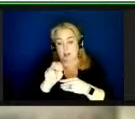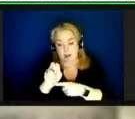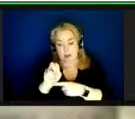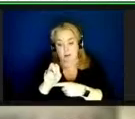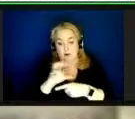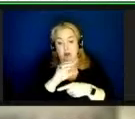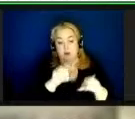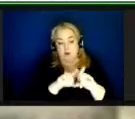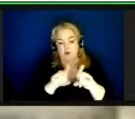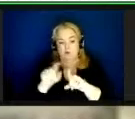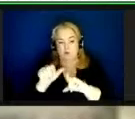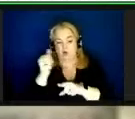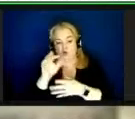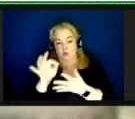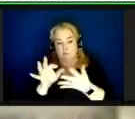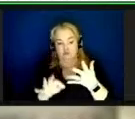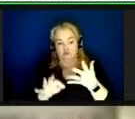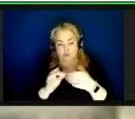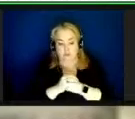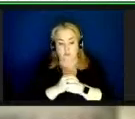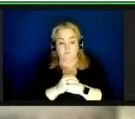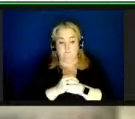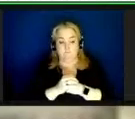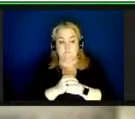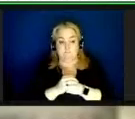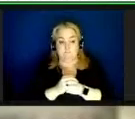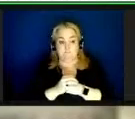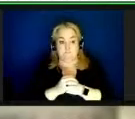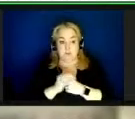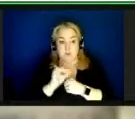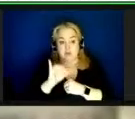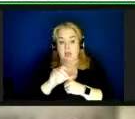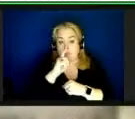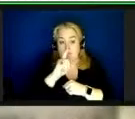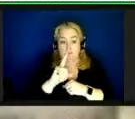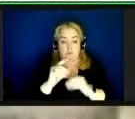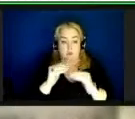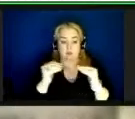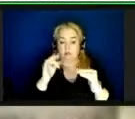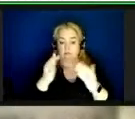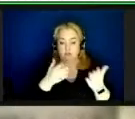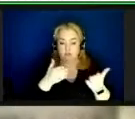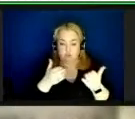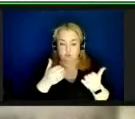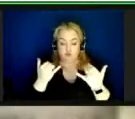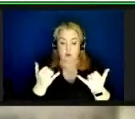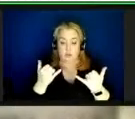TARGETING AS COMMANDER SAID.